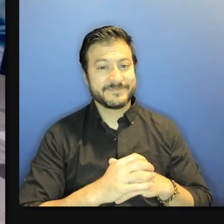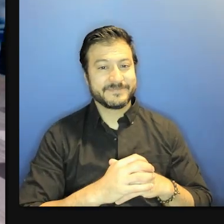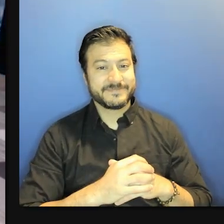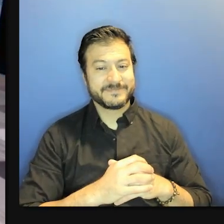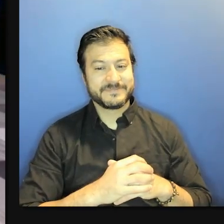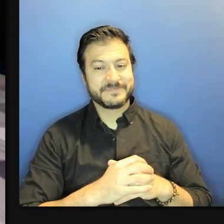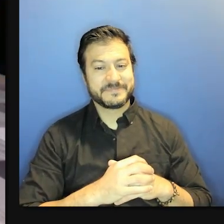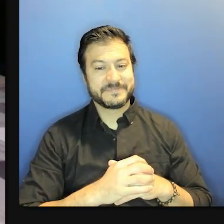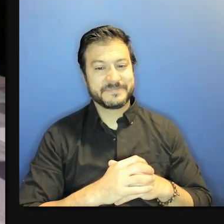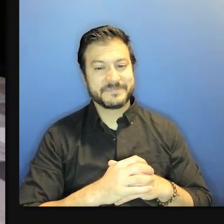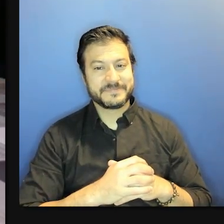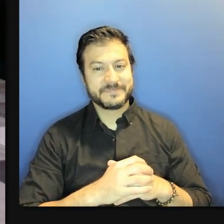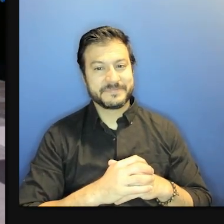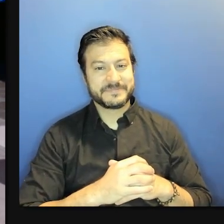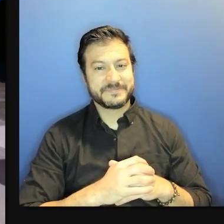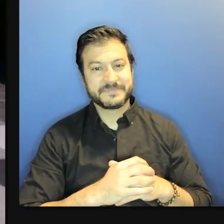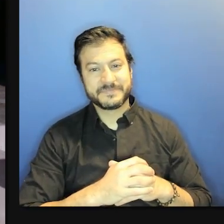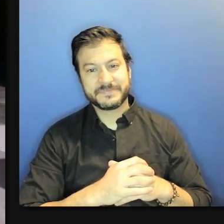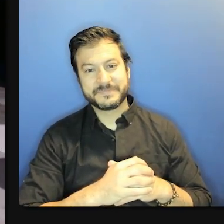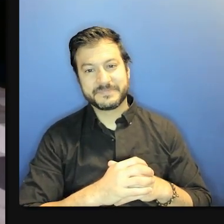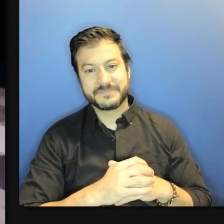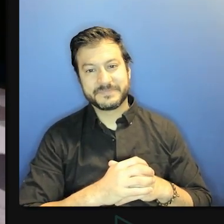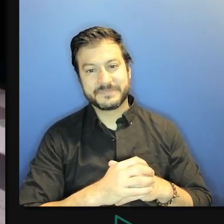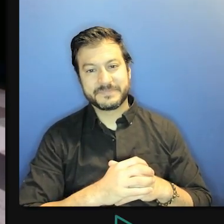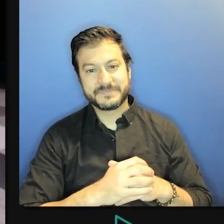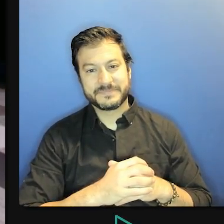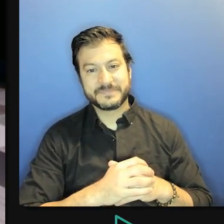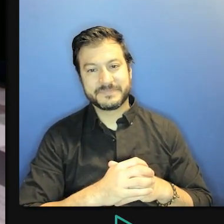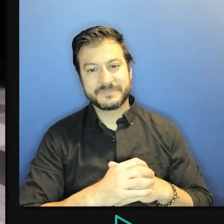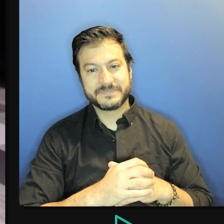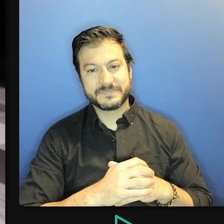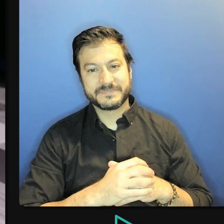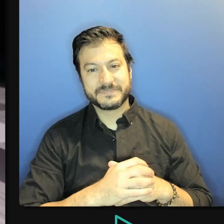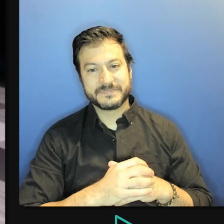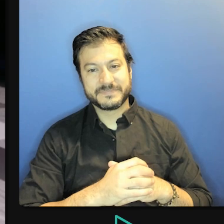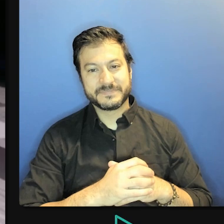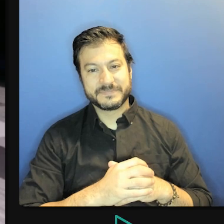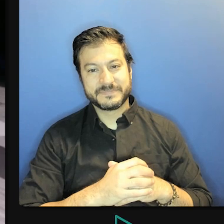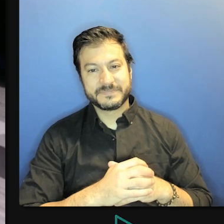[IN JAPANESE]